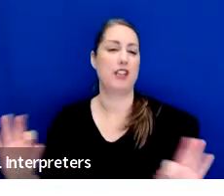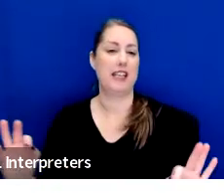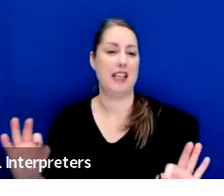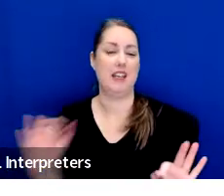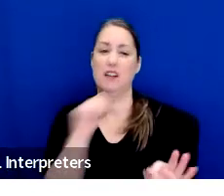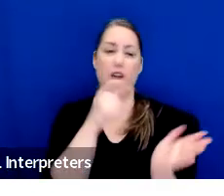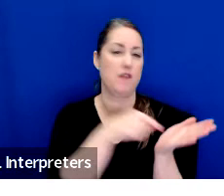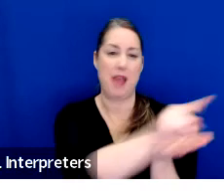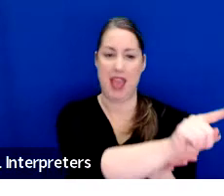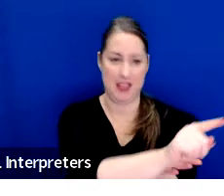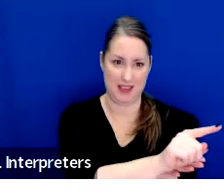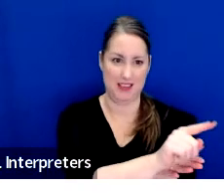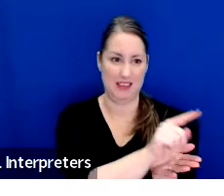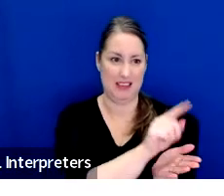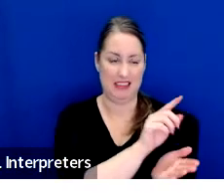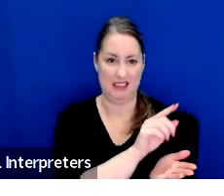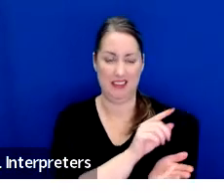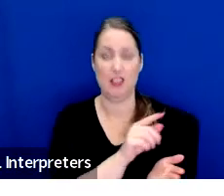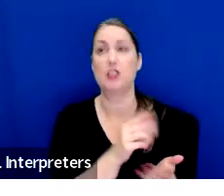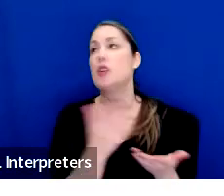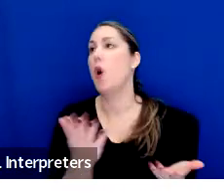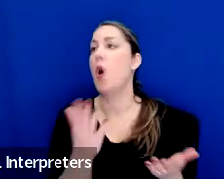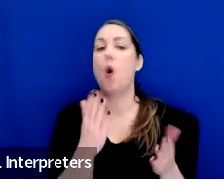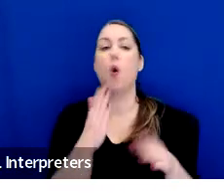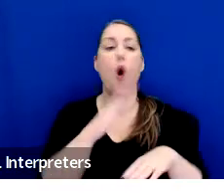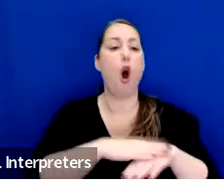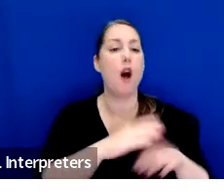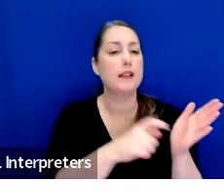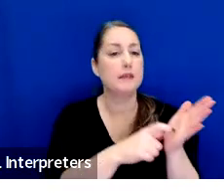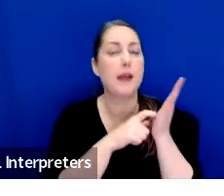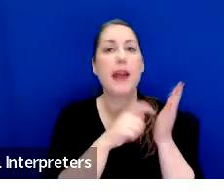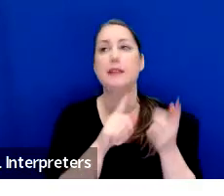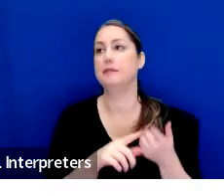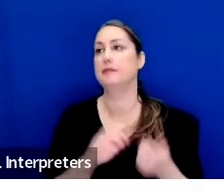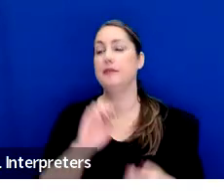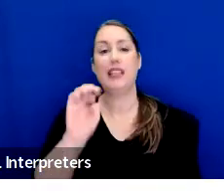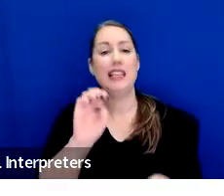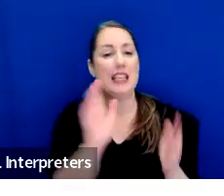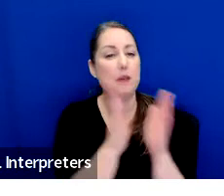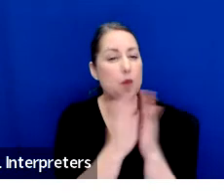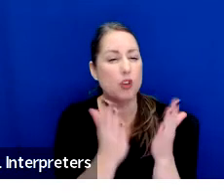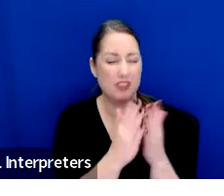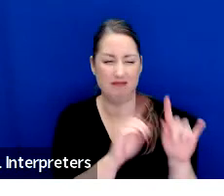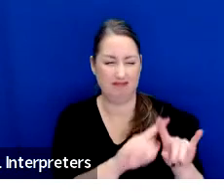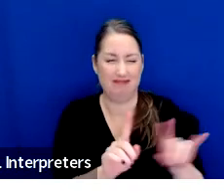on demand eBooks that are copyrighted, but our students can access them for free